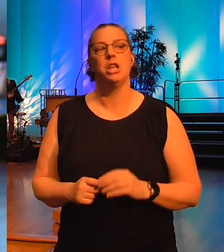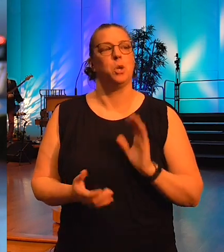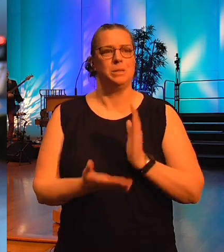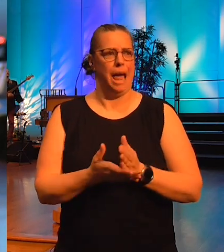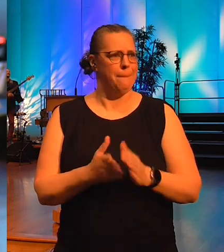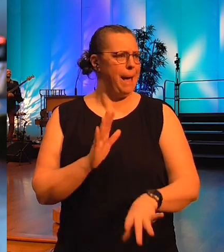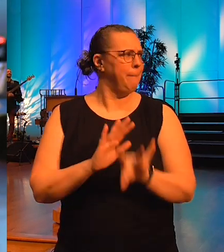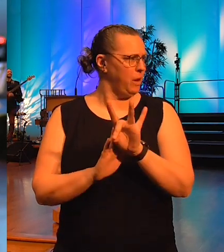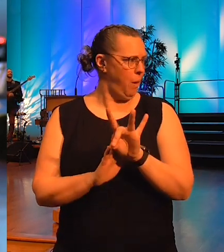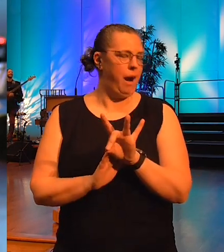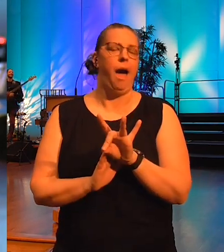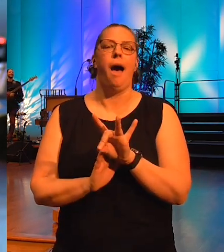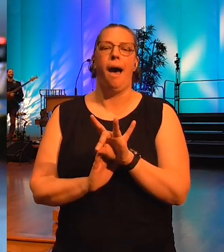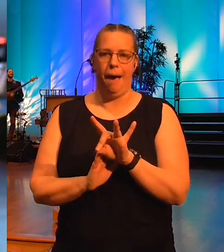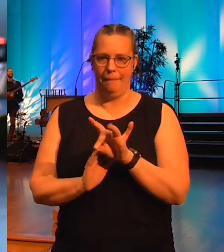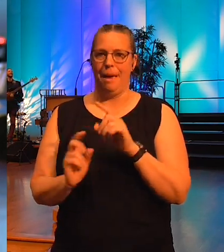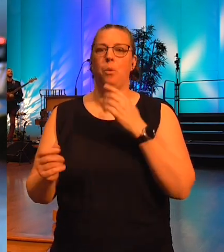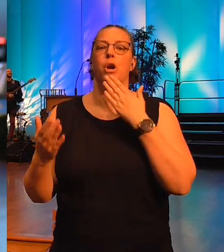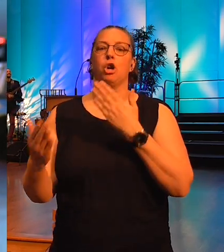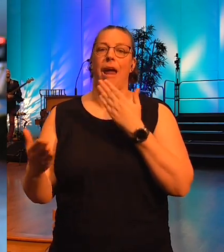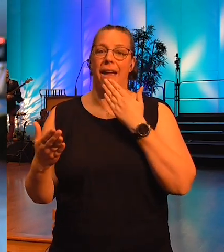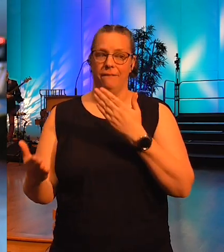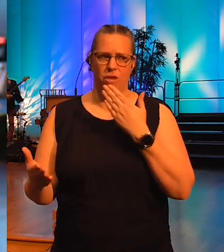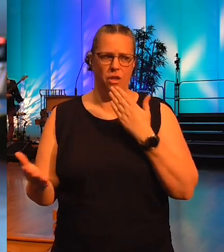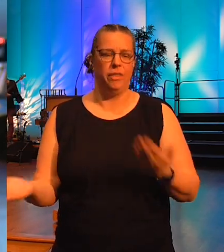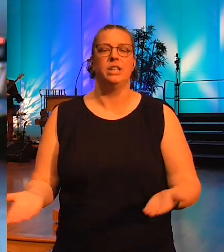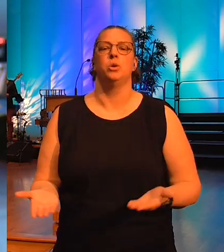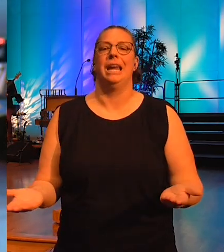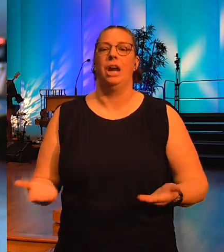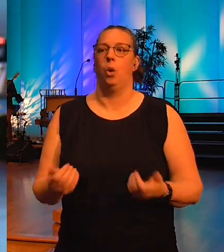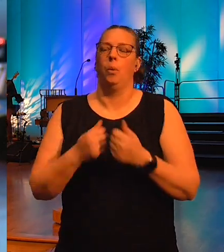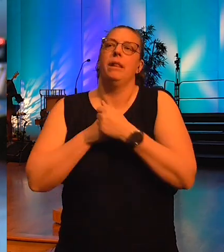one up and we are grateful that you are with us we' love to have first-time guests here thank